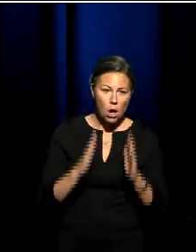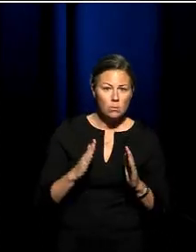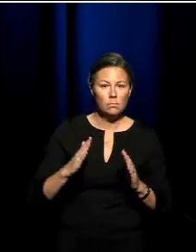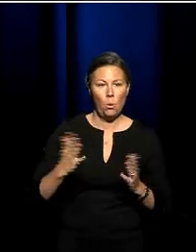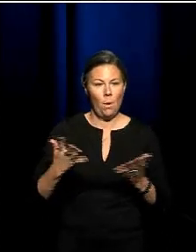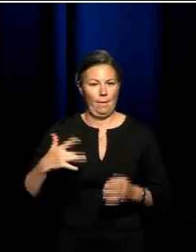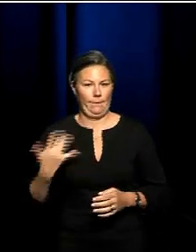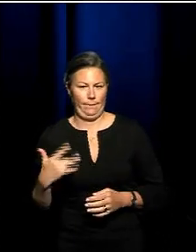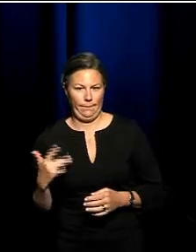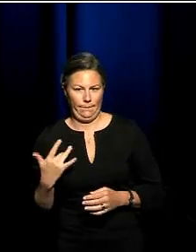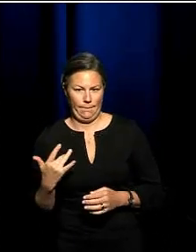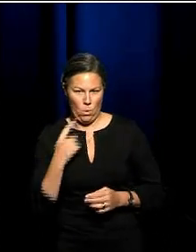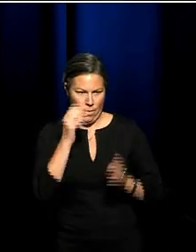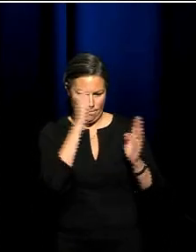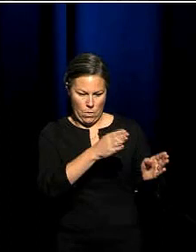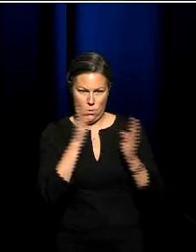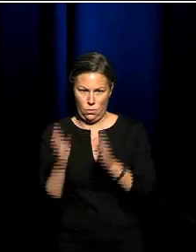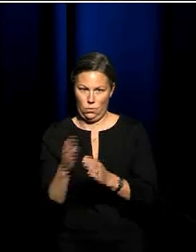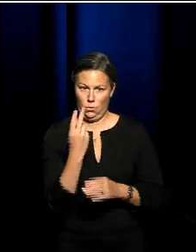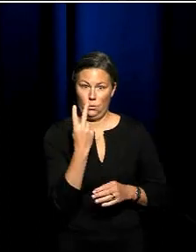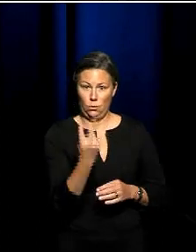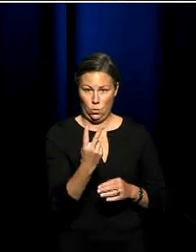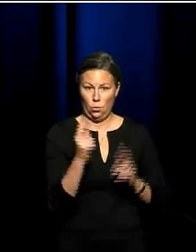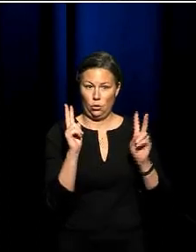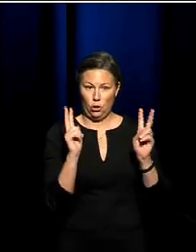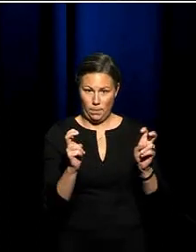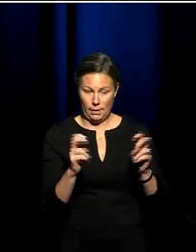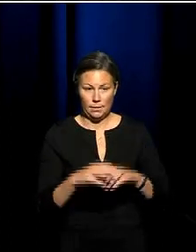In particular the Commission is looking into the use of restrictive practices